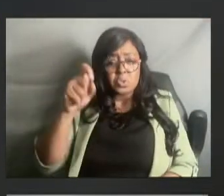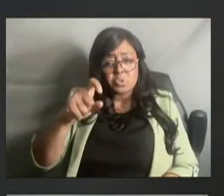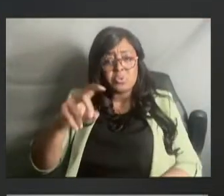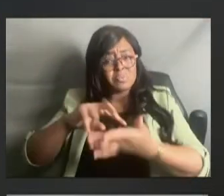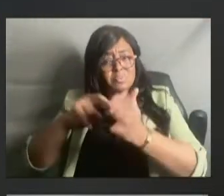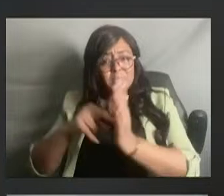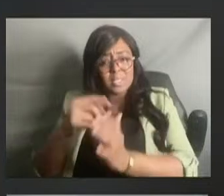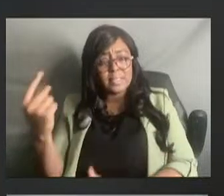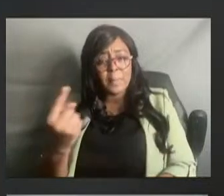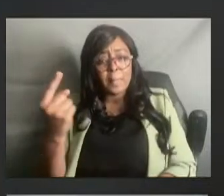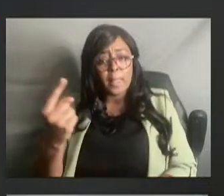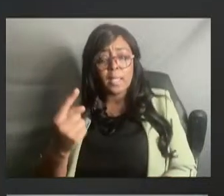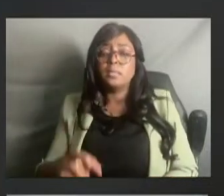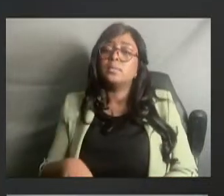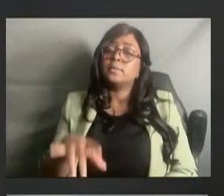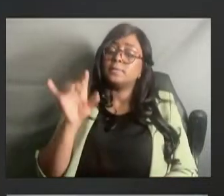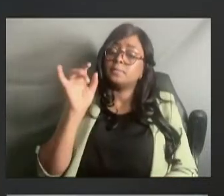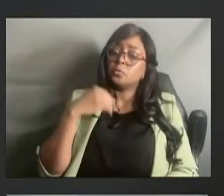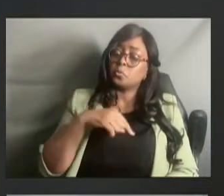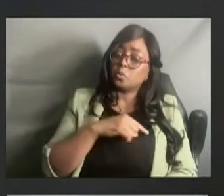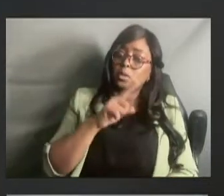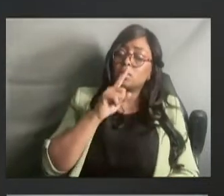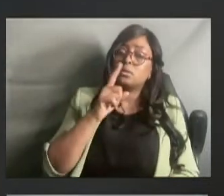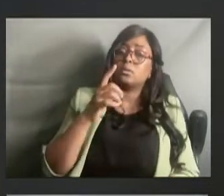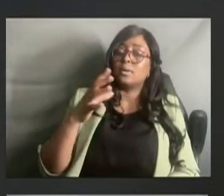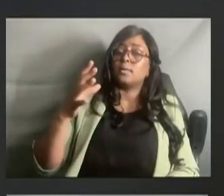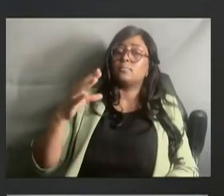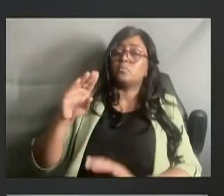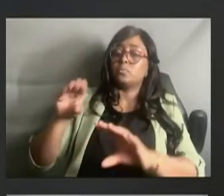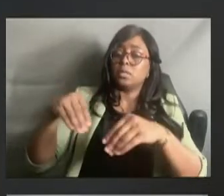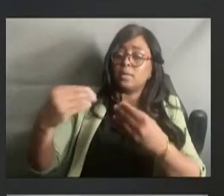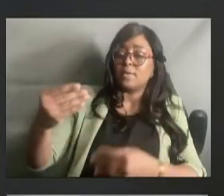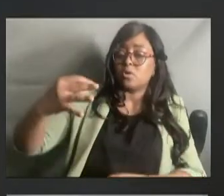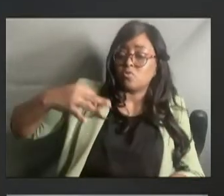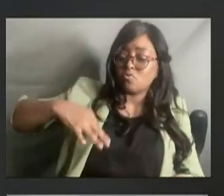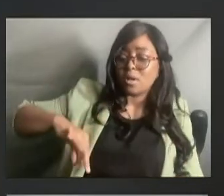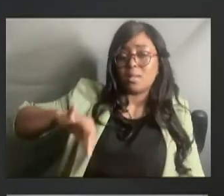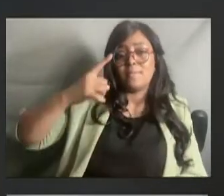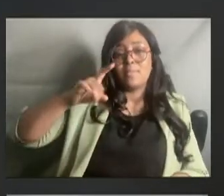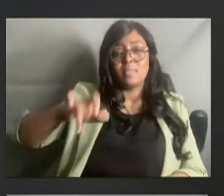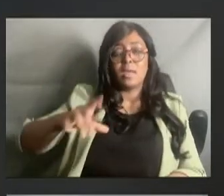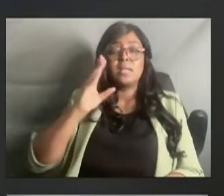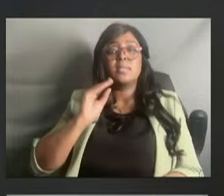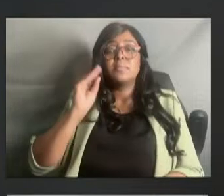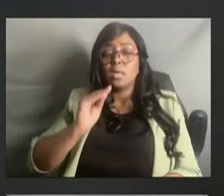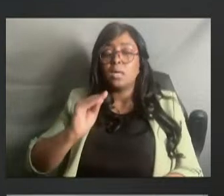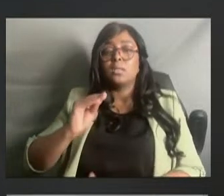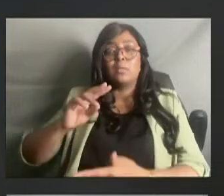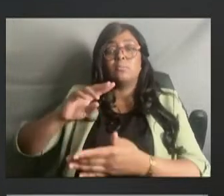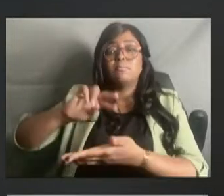from Montgomery County Public Schools. And that should mean